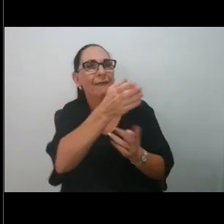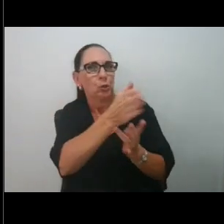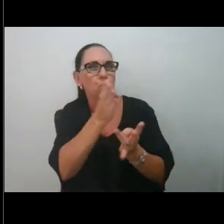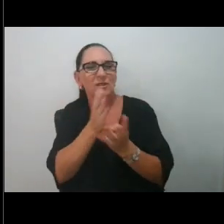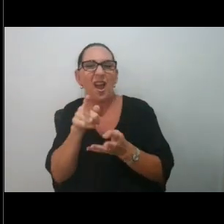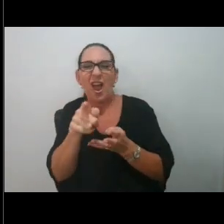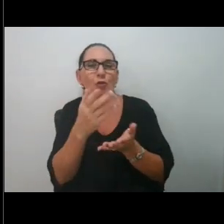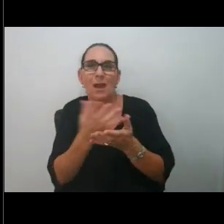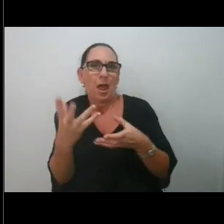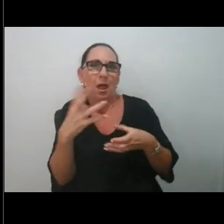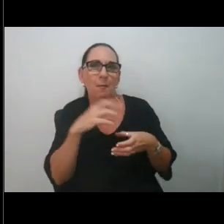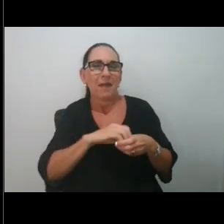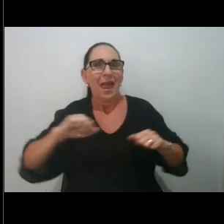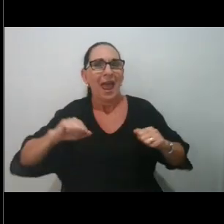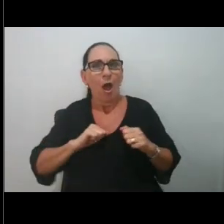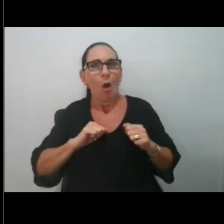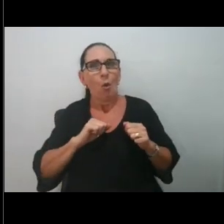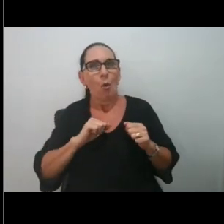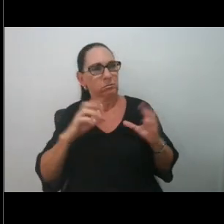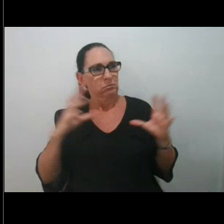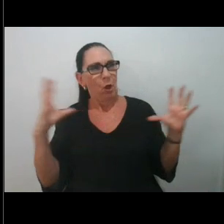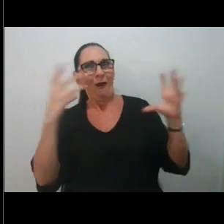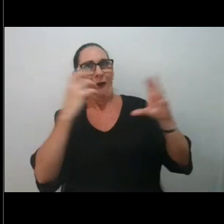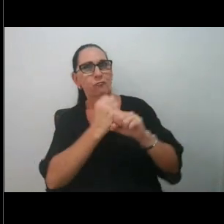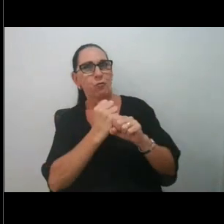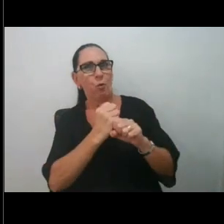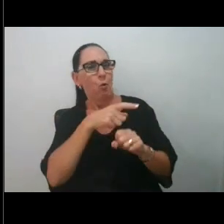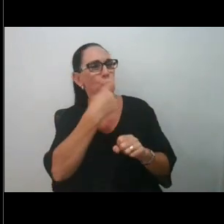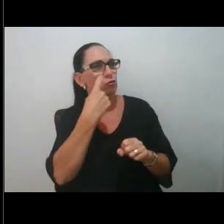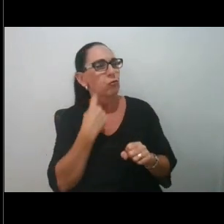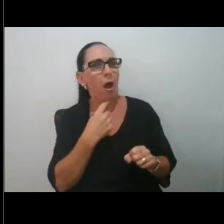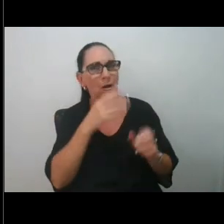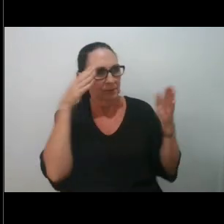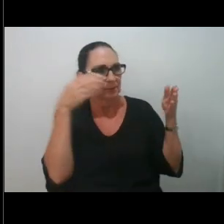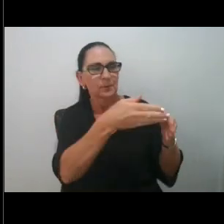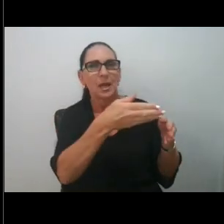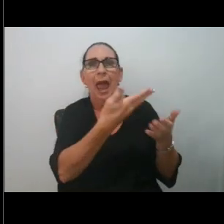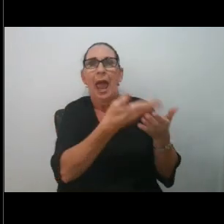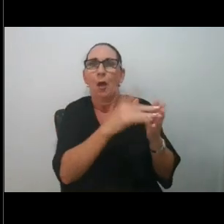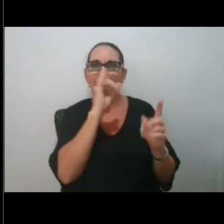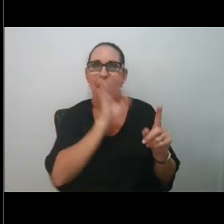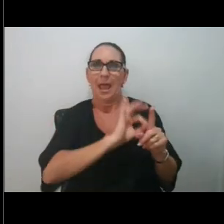the overall looking at a person in a holistic way improve their mental health stability compliance